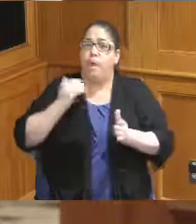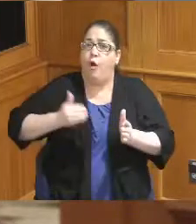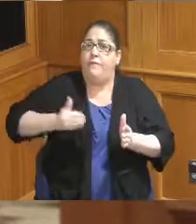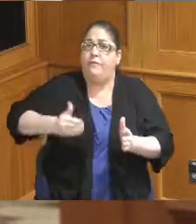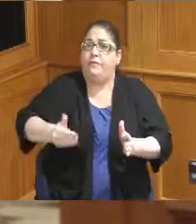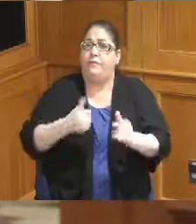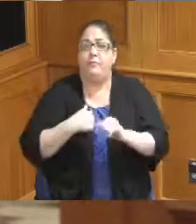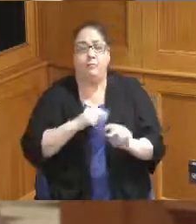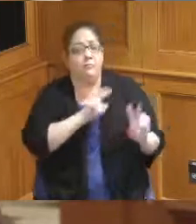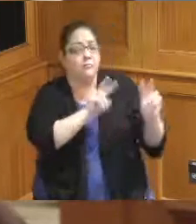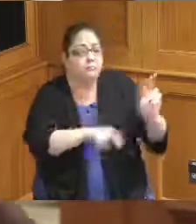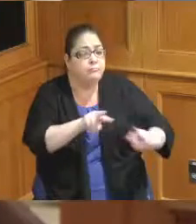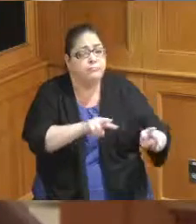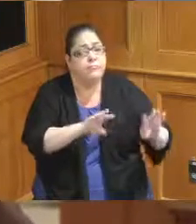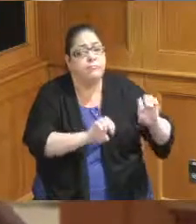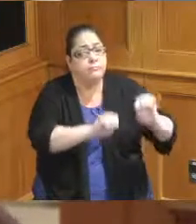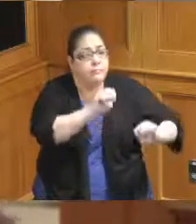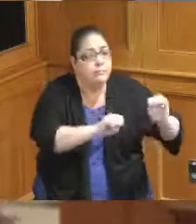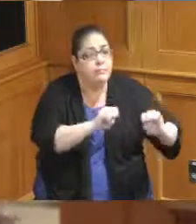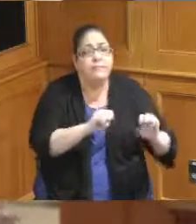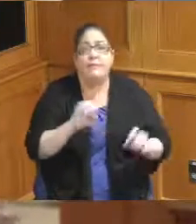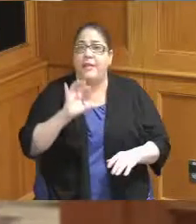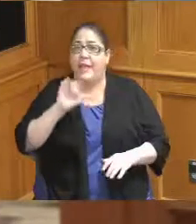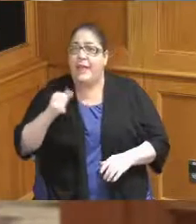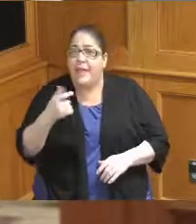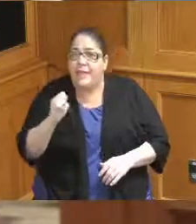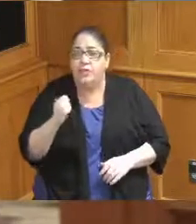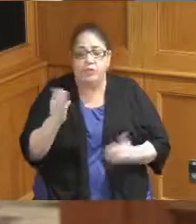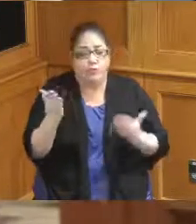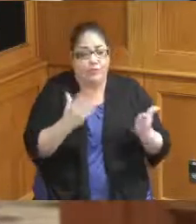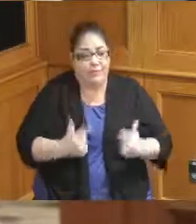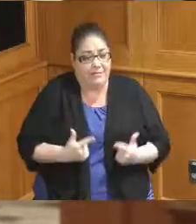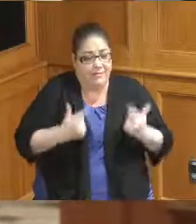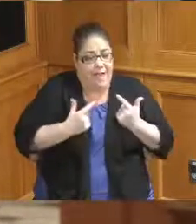at our equipment the age of the equipment the service life of the equipment and making sure that